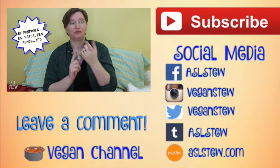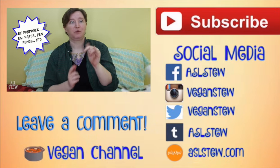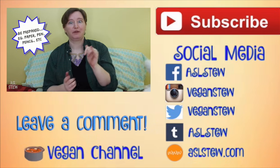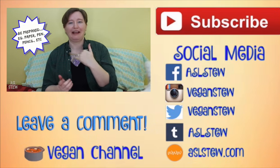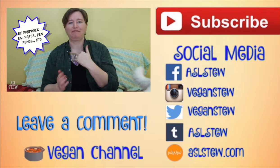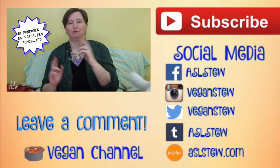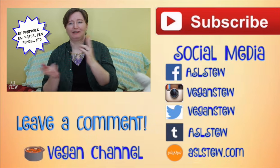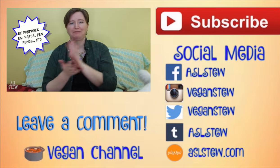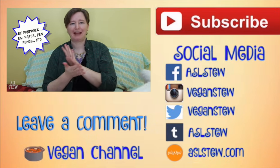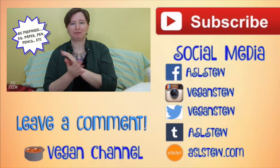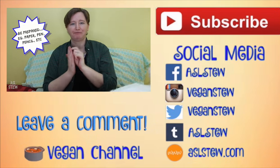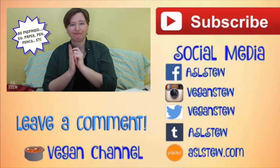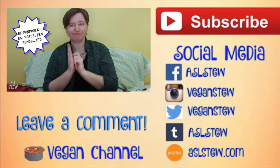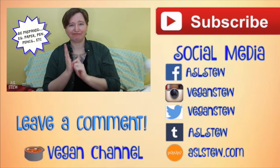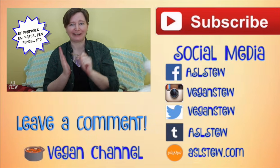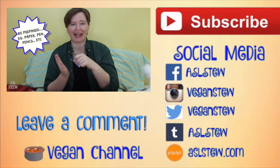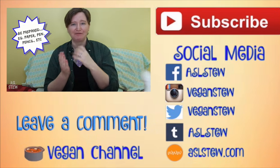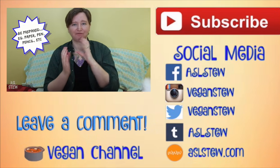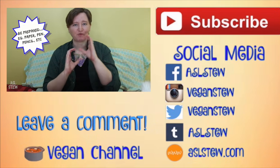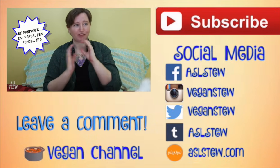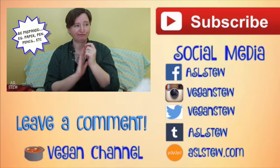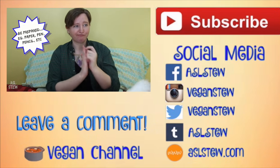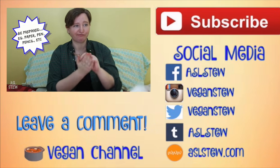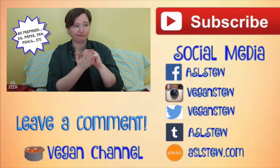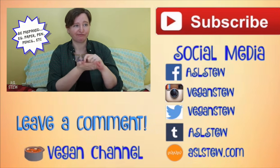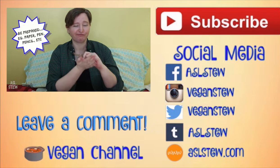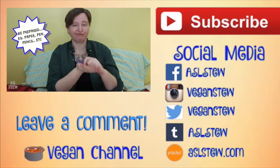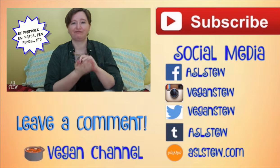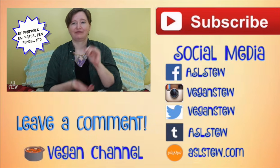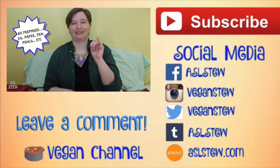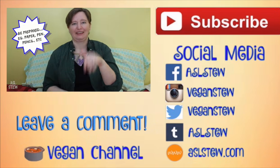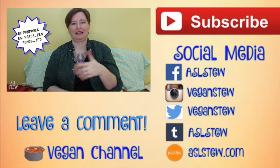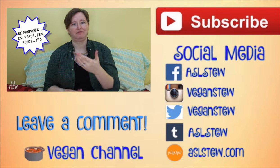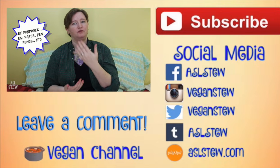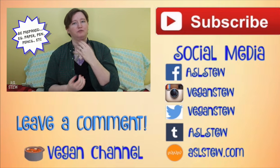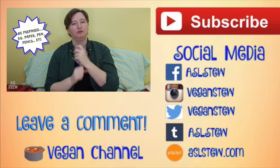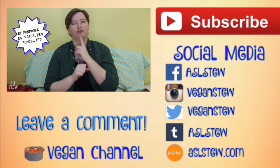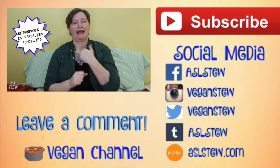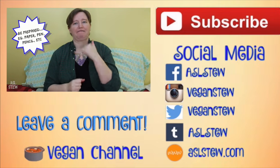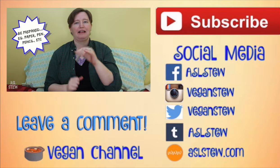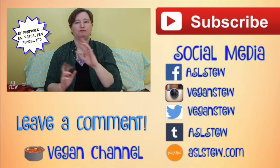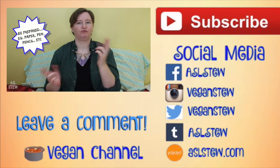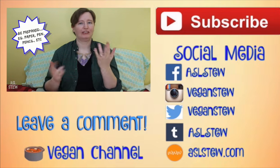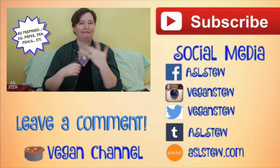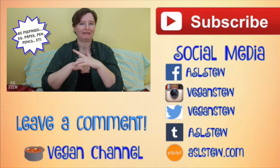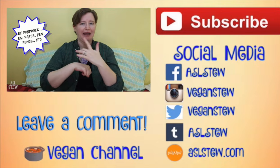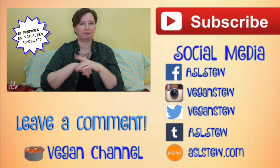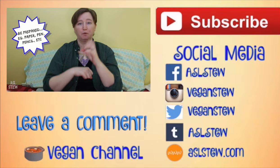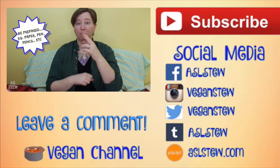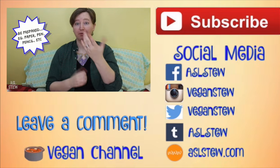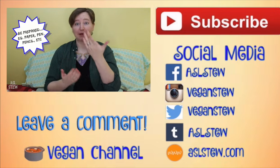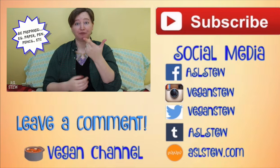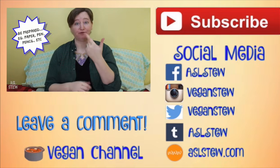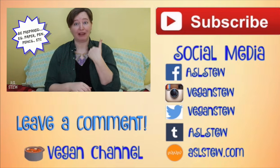Something ready so if somebody comes up, you already have that. You can go ahead and communicate that way. So make sure you have that ready or....